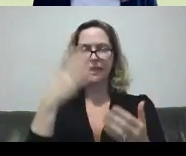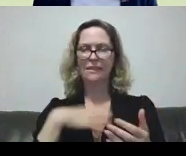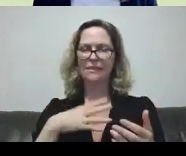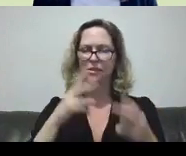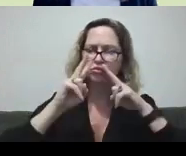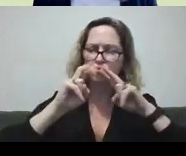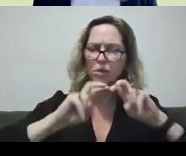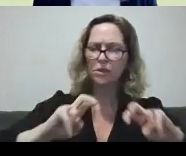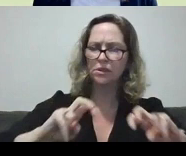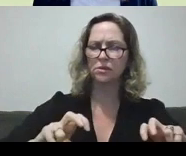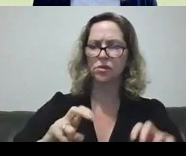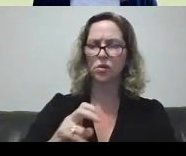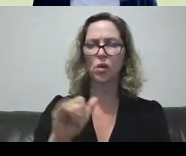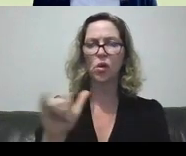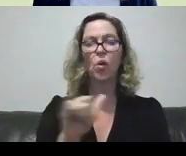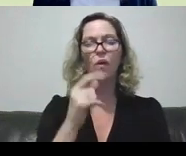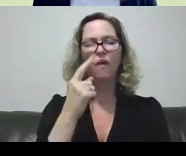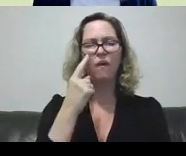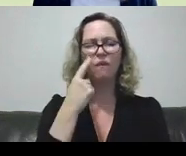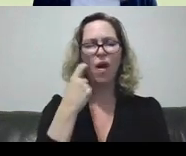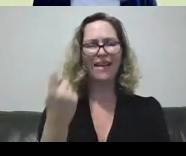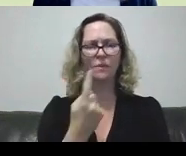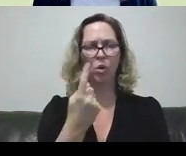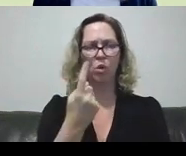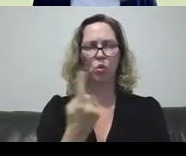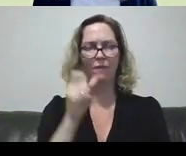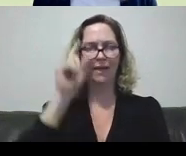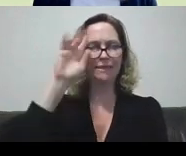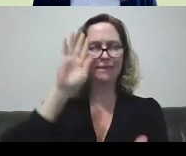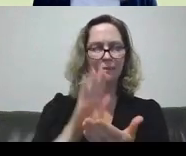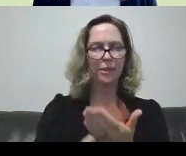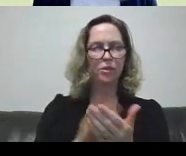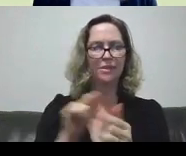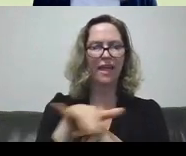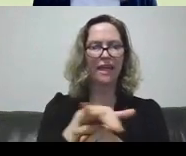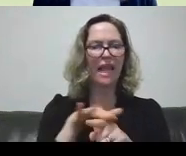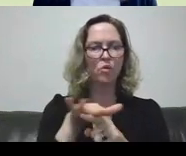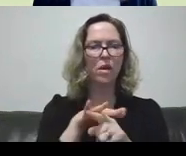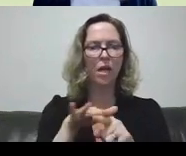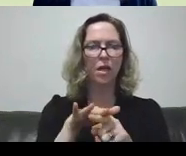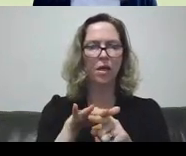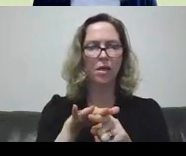that is very experienced in that or maybe